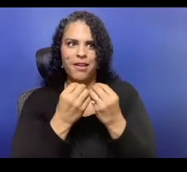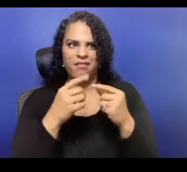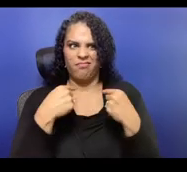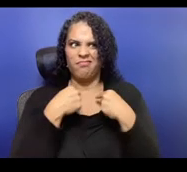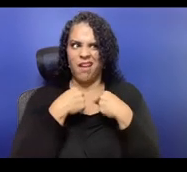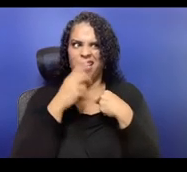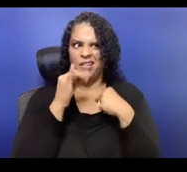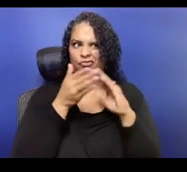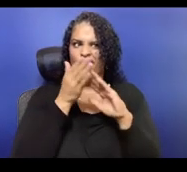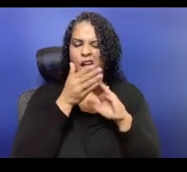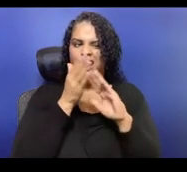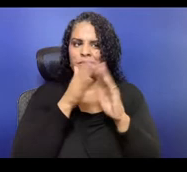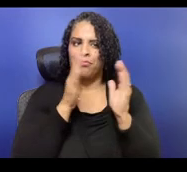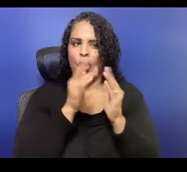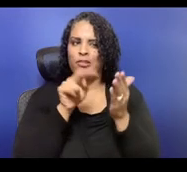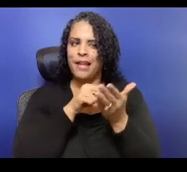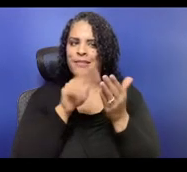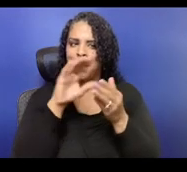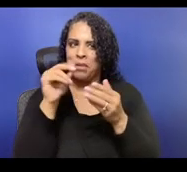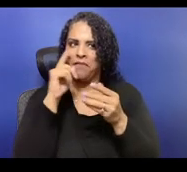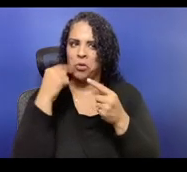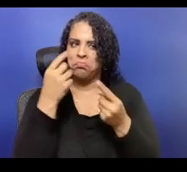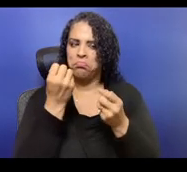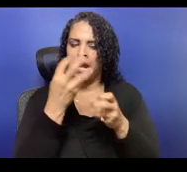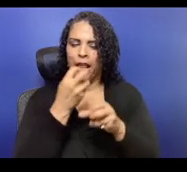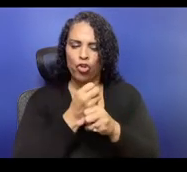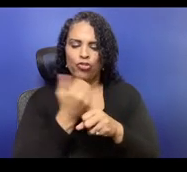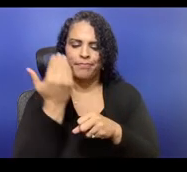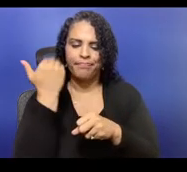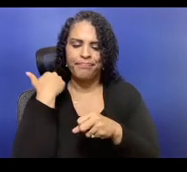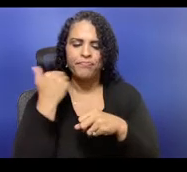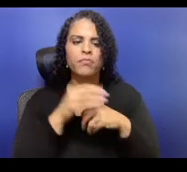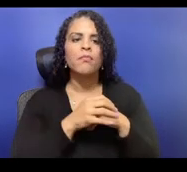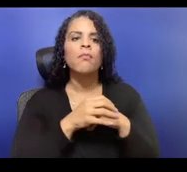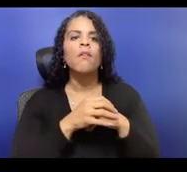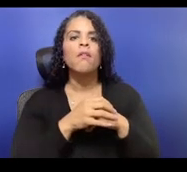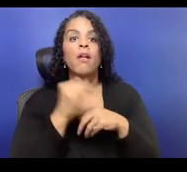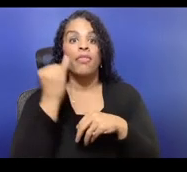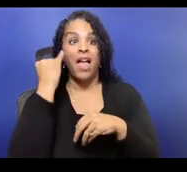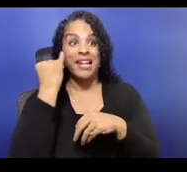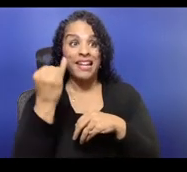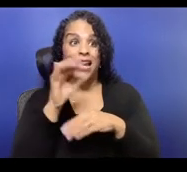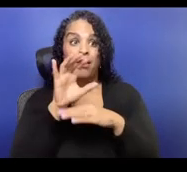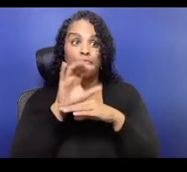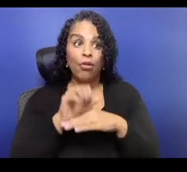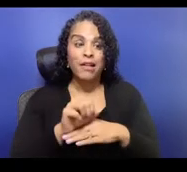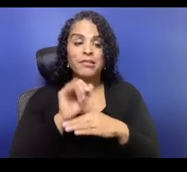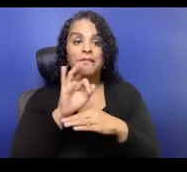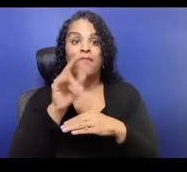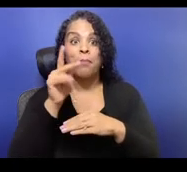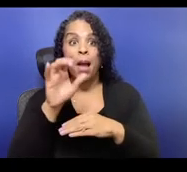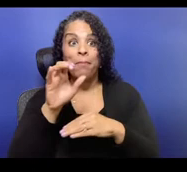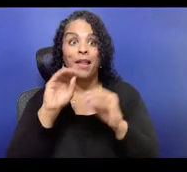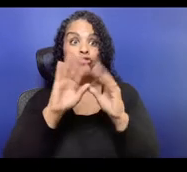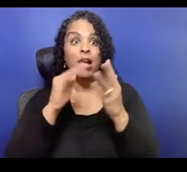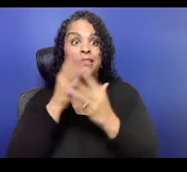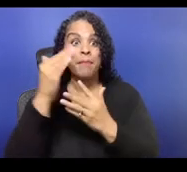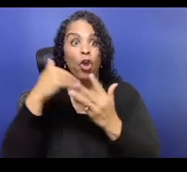Each call will model a different principle of the Green New Theater. The document consists of six principles. They are community accountability,